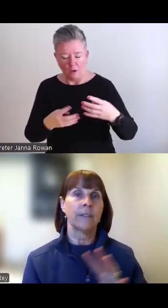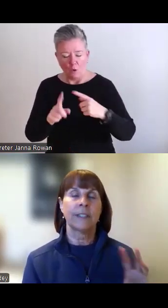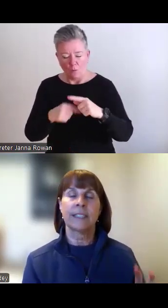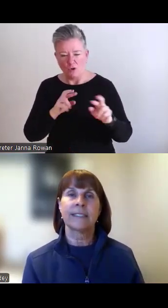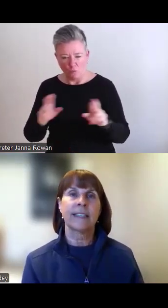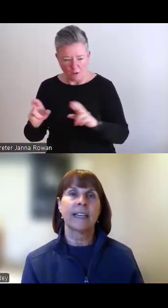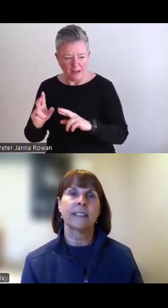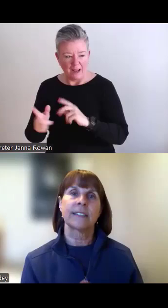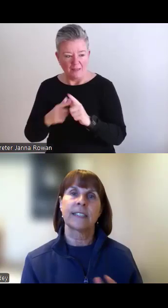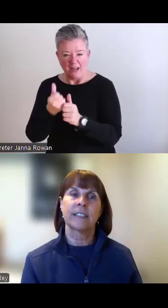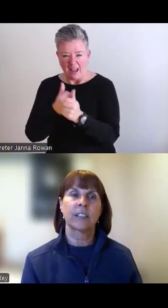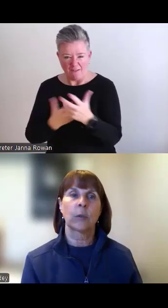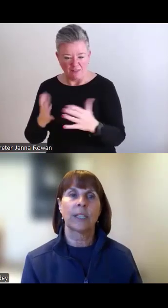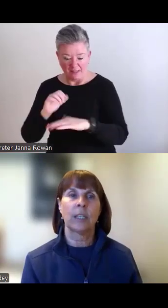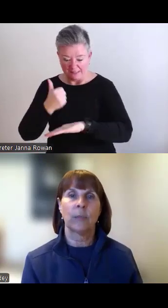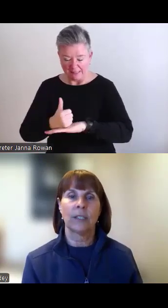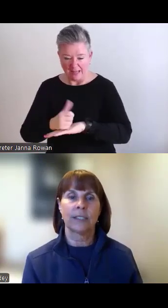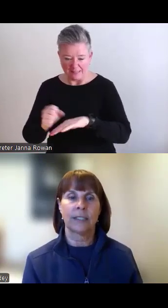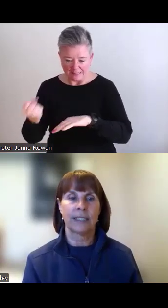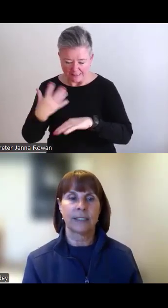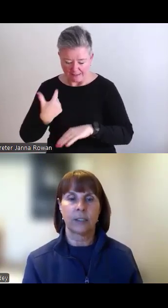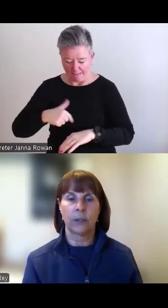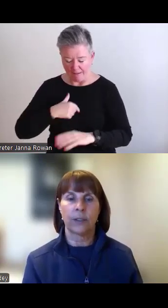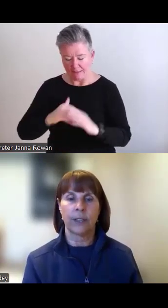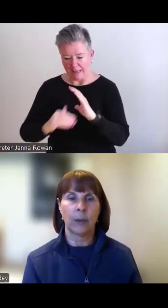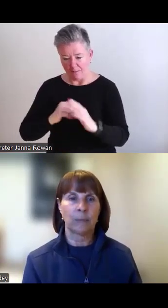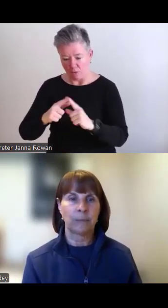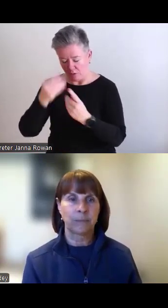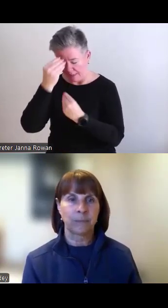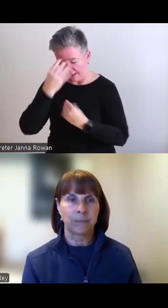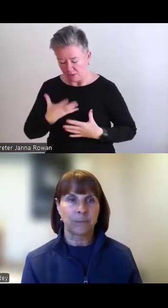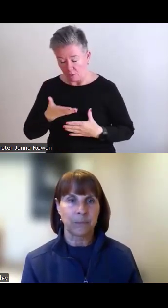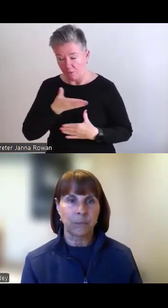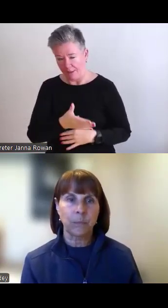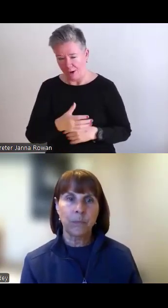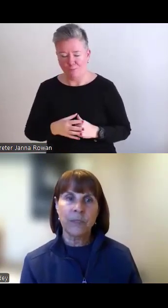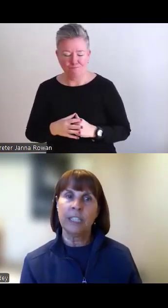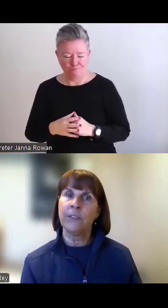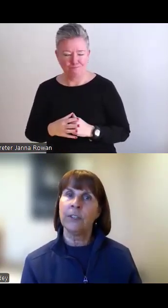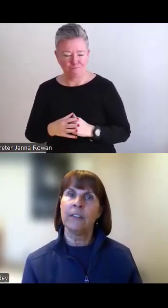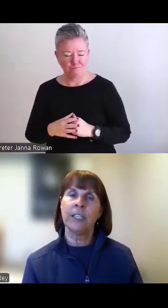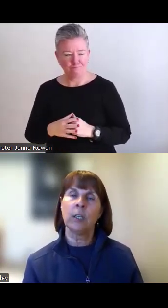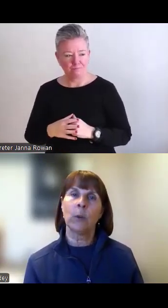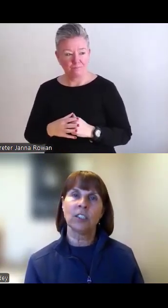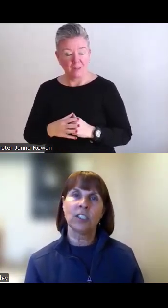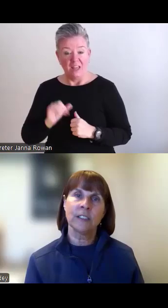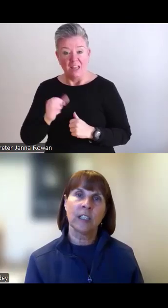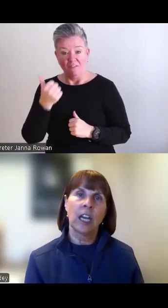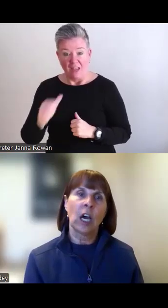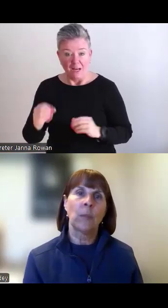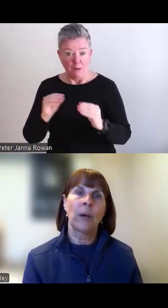and everything's set, send us a quick email to let us know they're there. If you have any questions